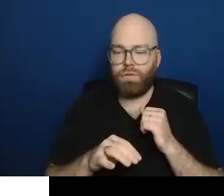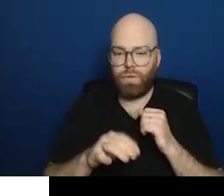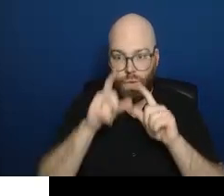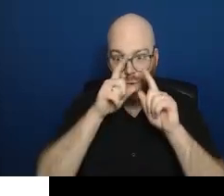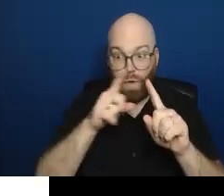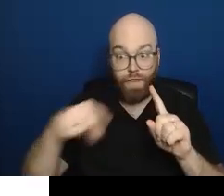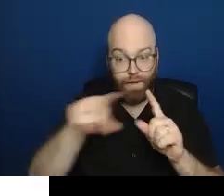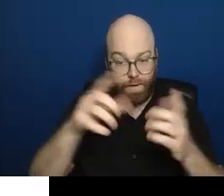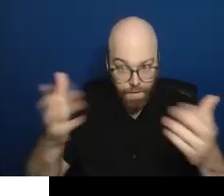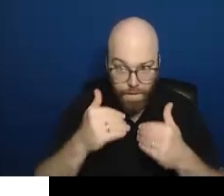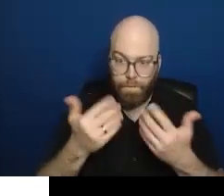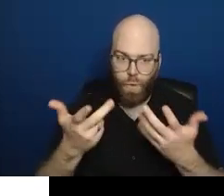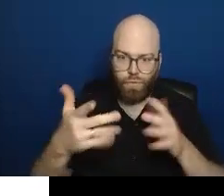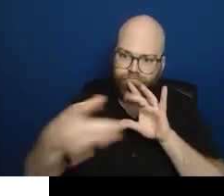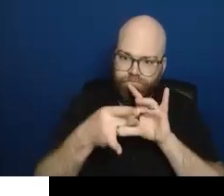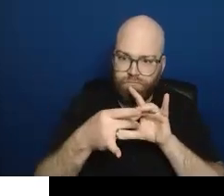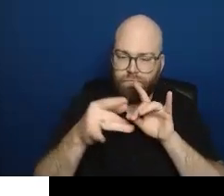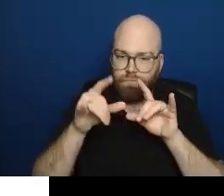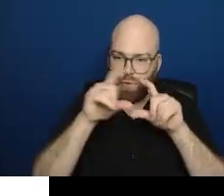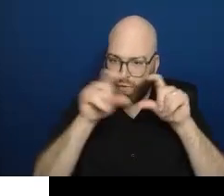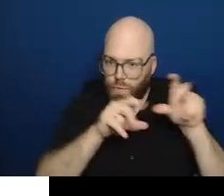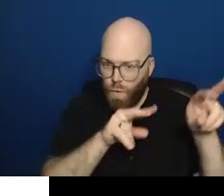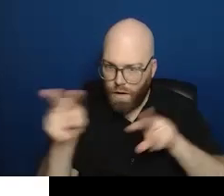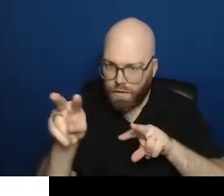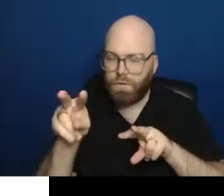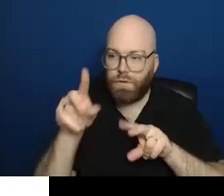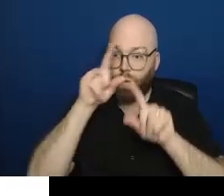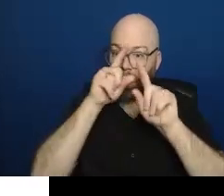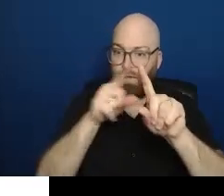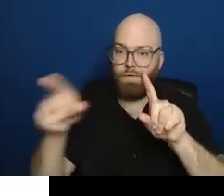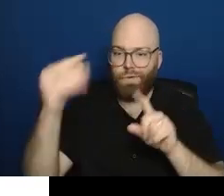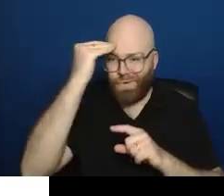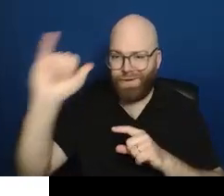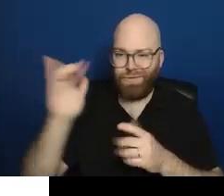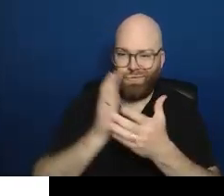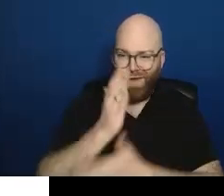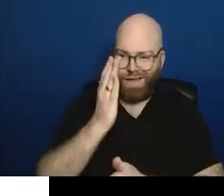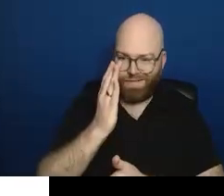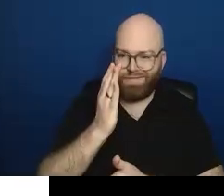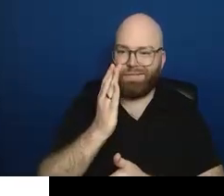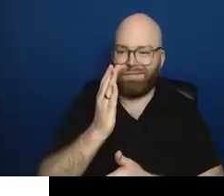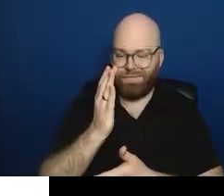of their rights so that they can exercise their rights. And, hopefully that can delay any type of,